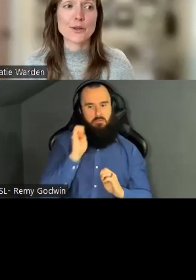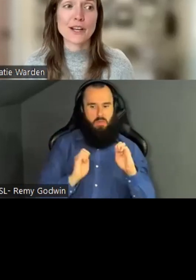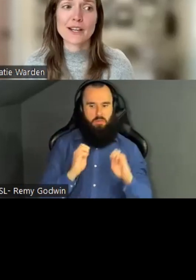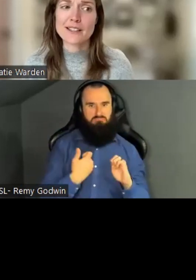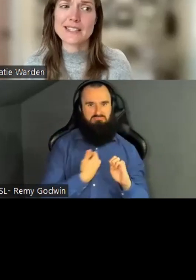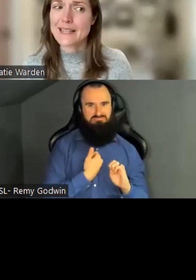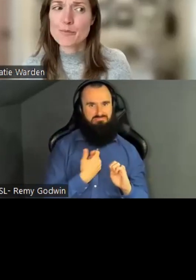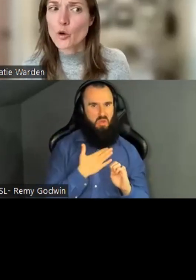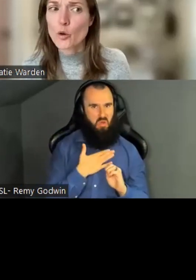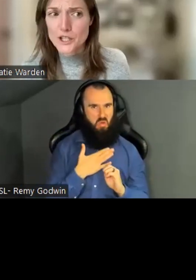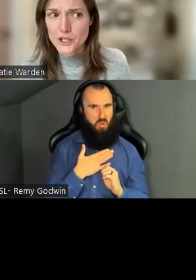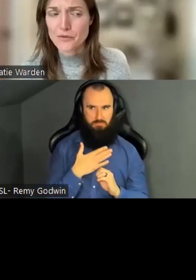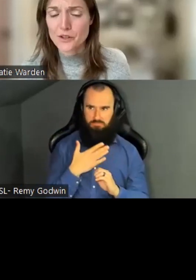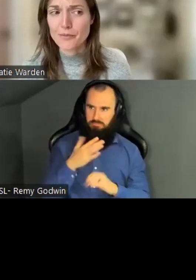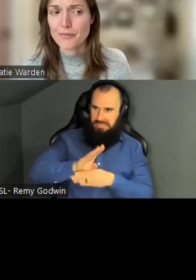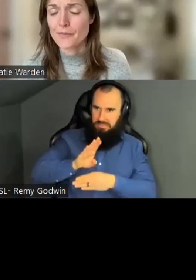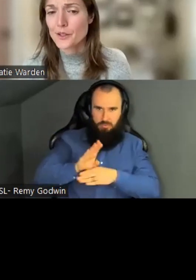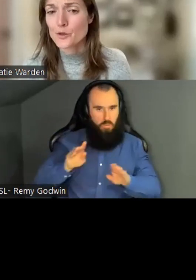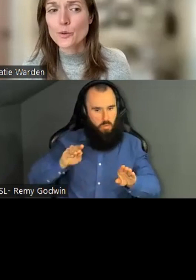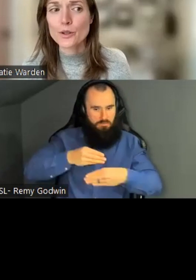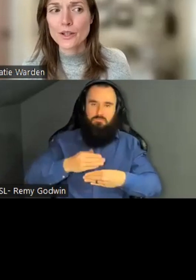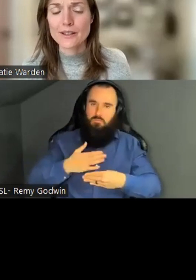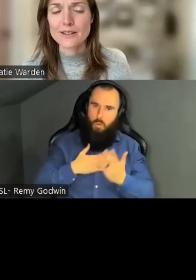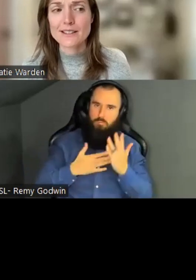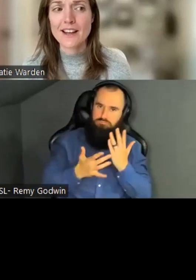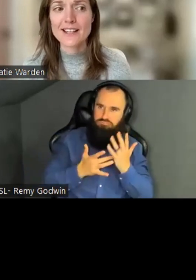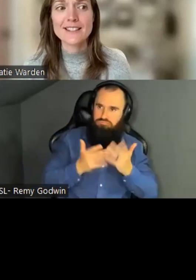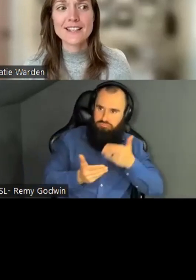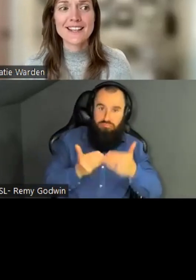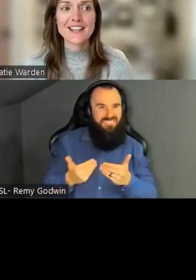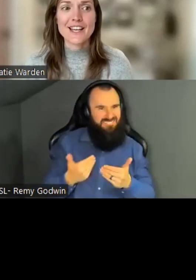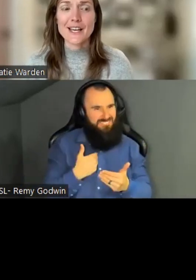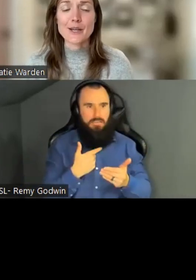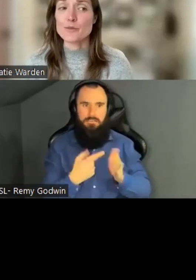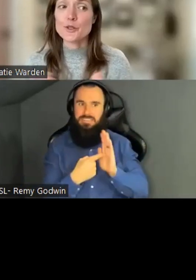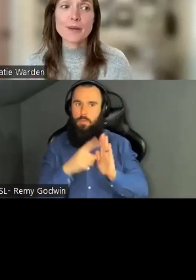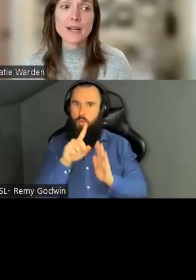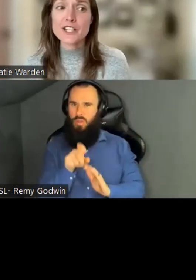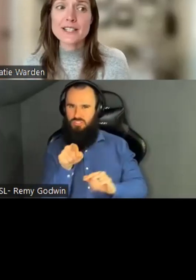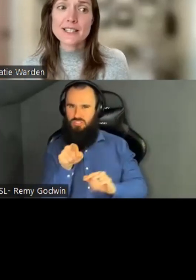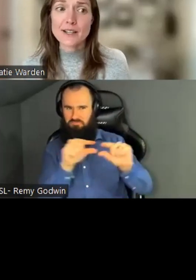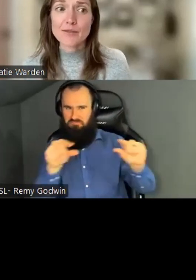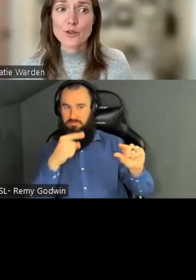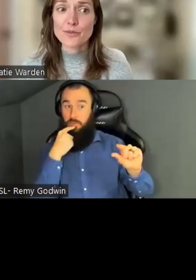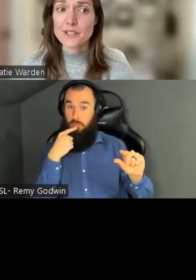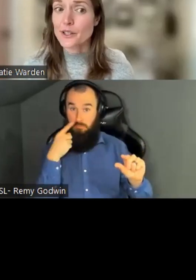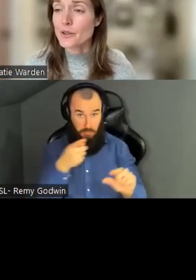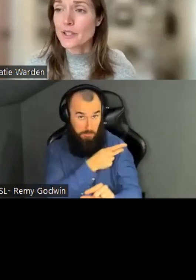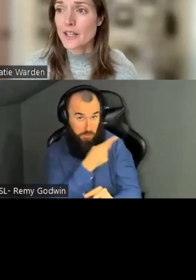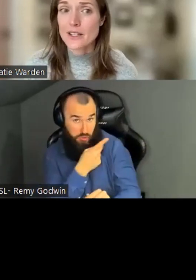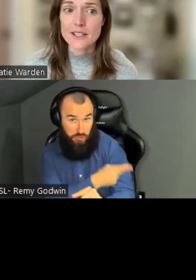So I've got an example question from the tool on the slide. Do patient intake forms include an area